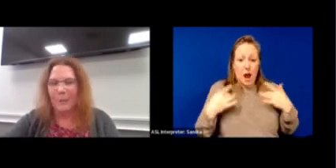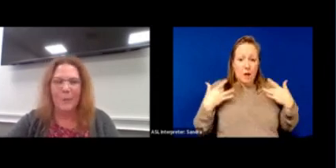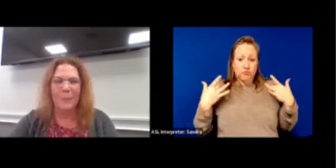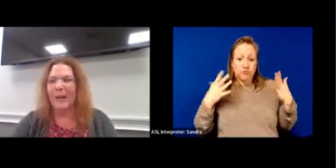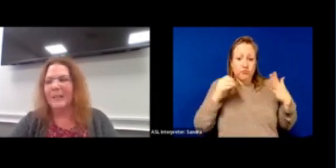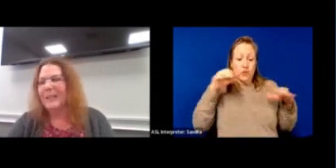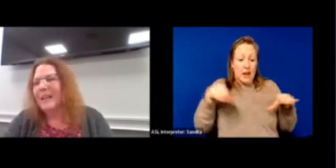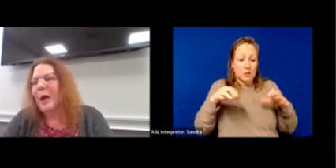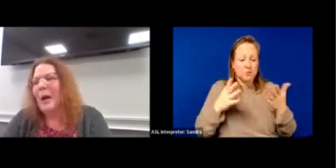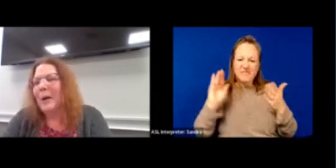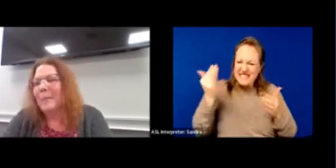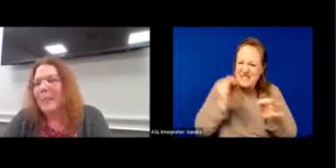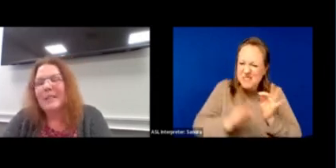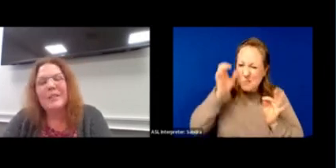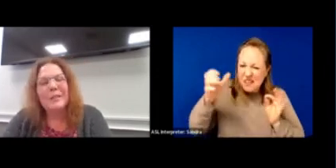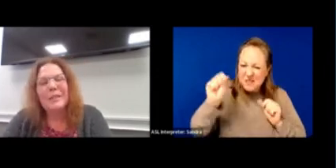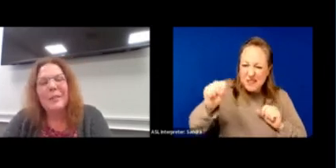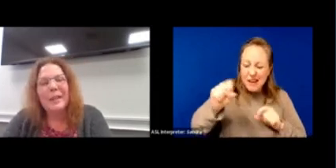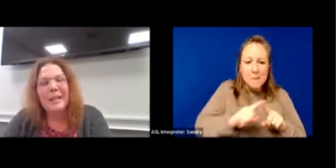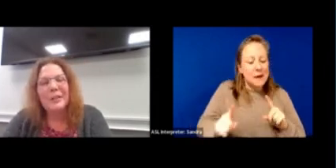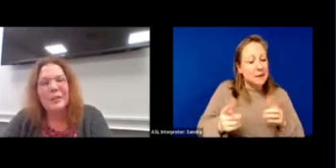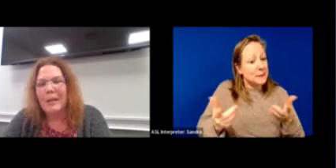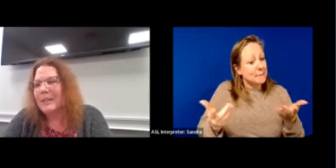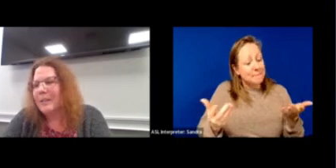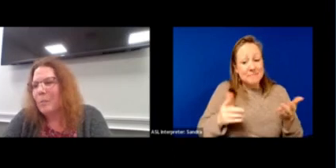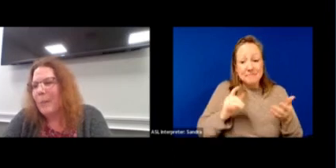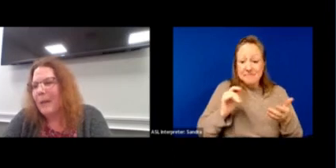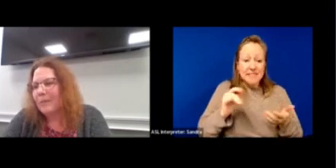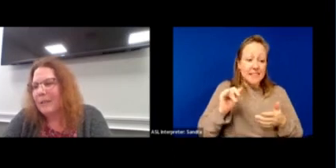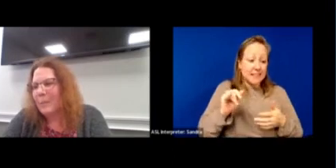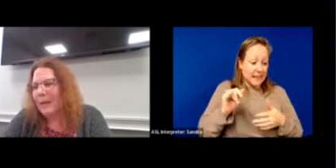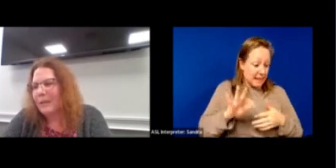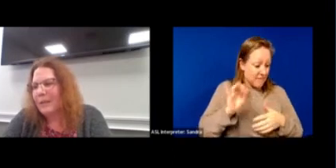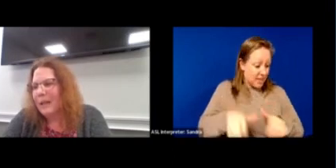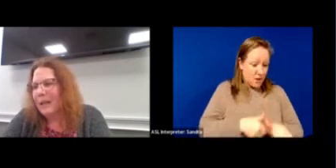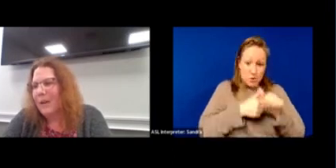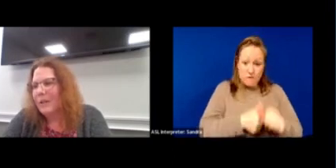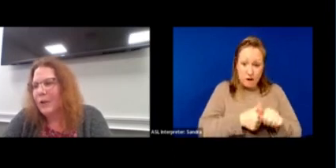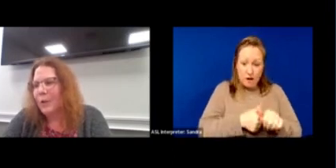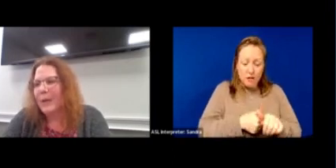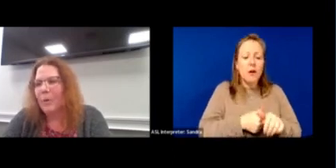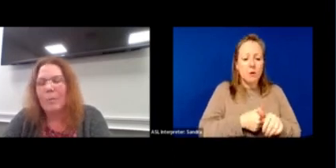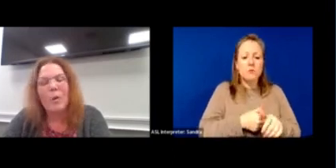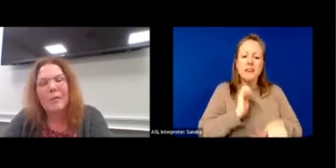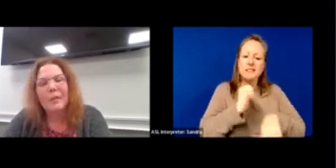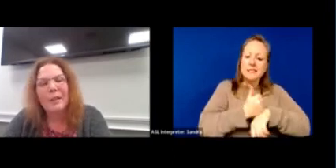simple, but this is creates trust, and respect. And also people are more often